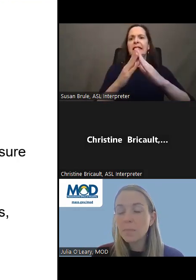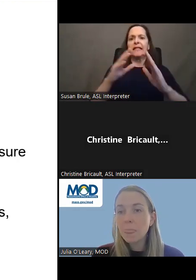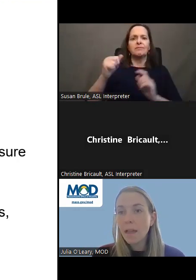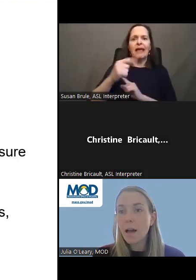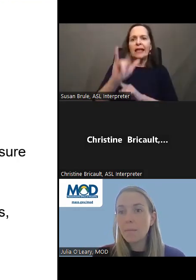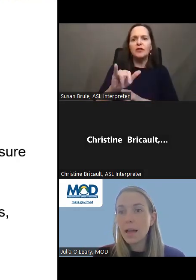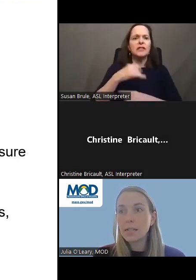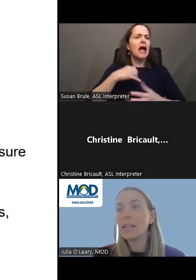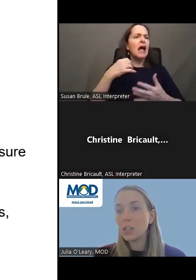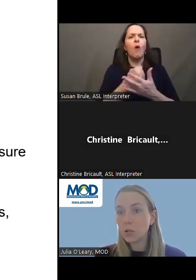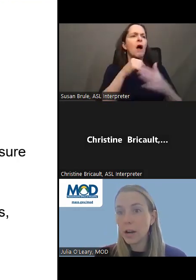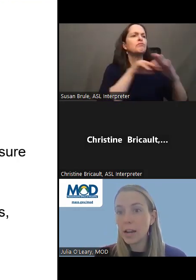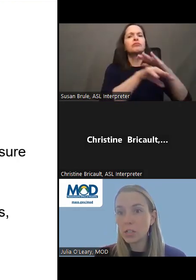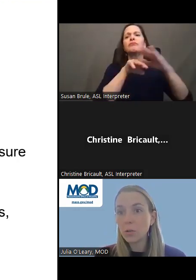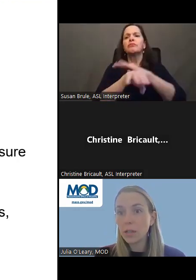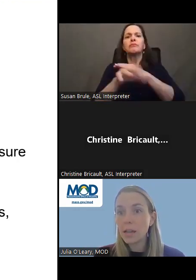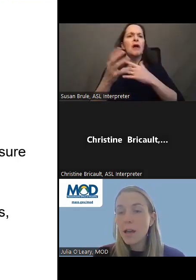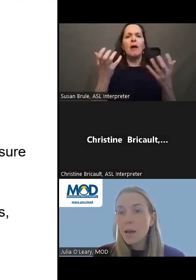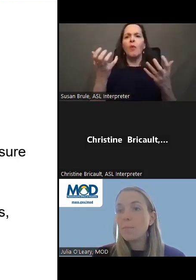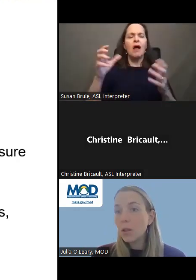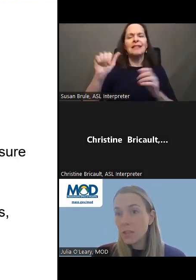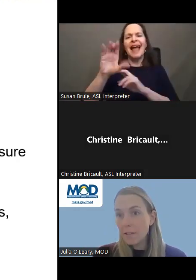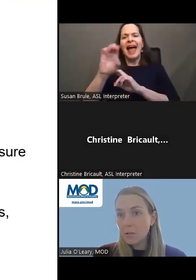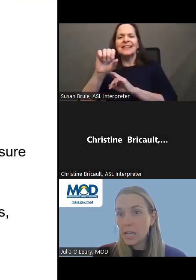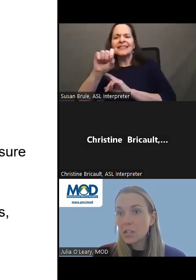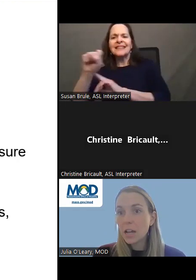And today's training is to really build that foundation.